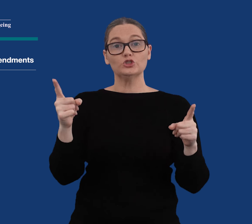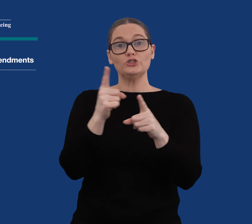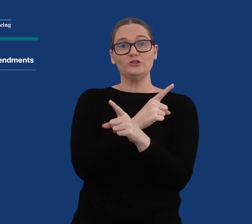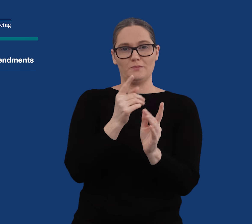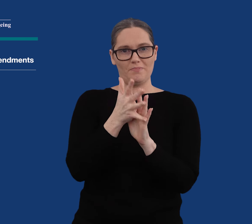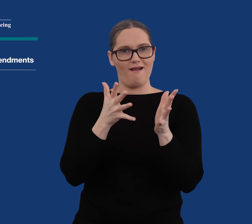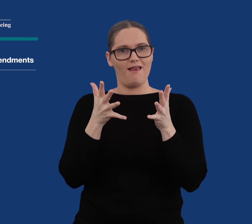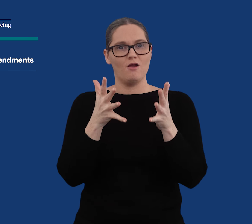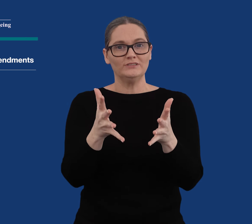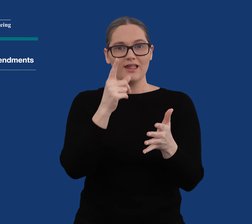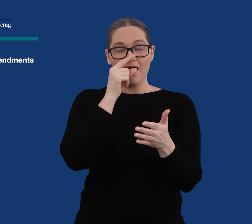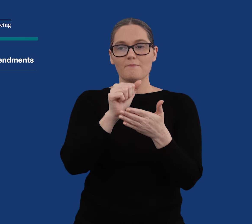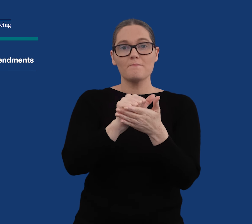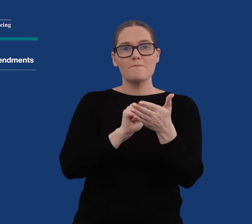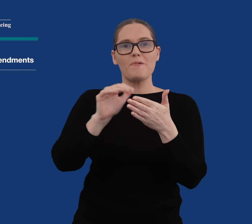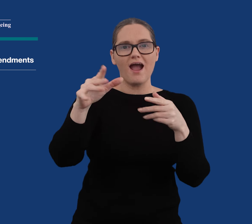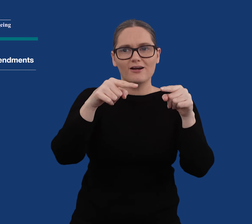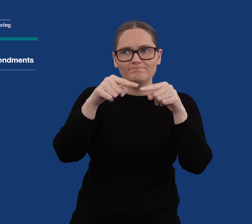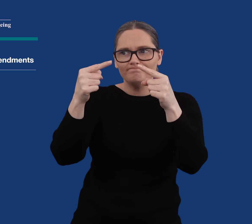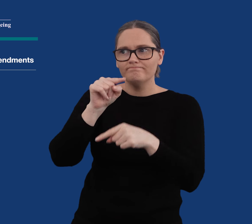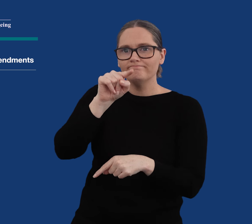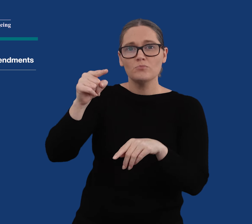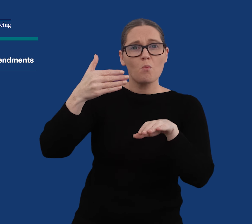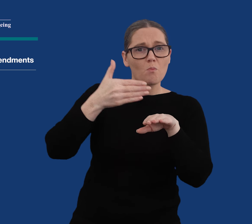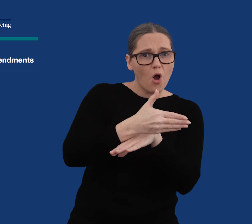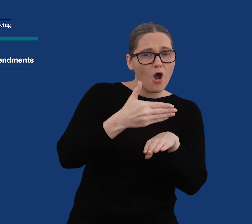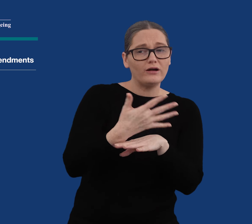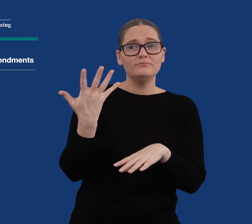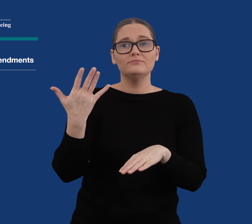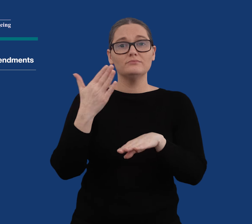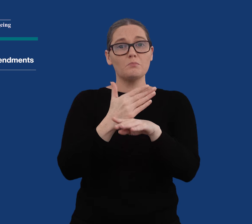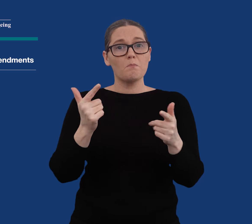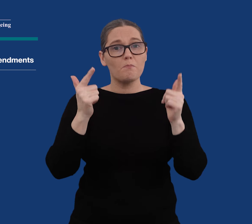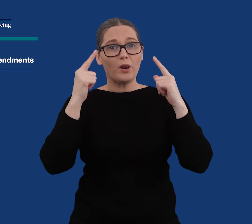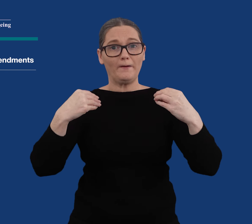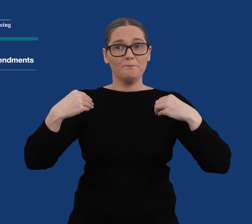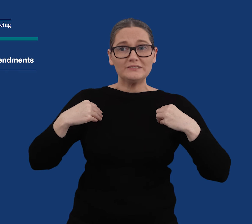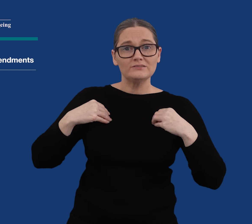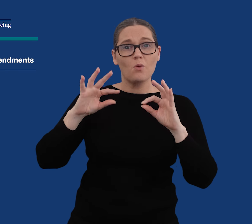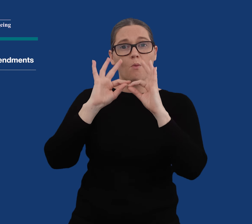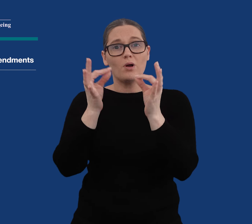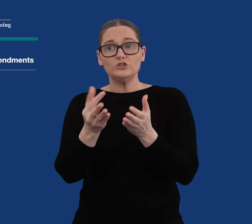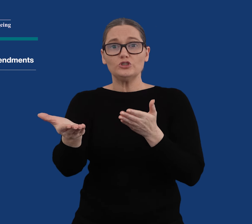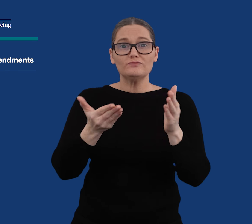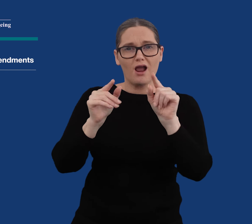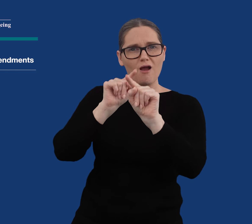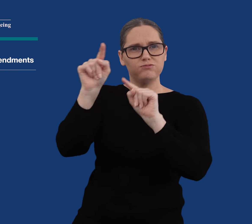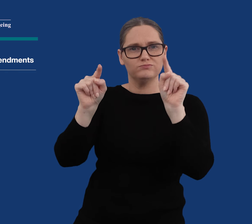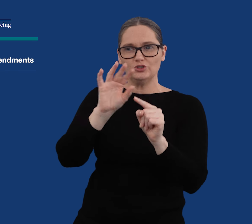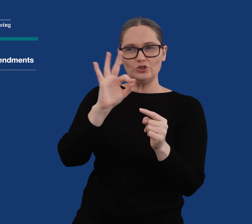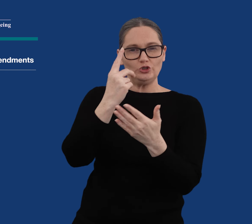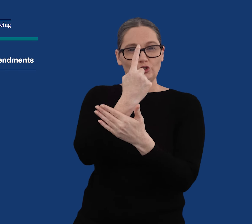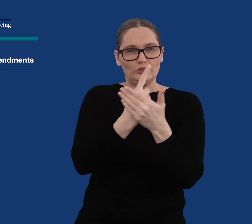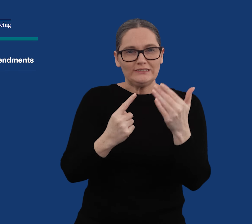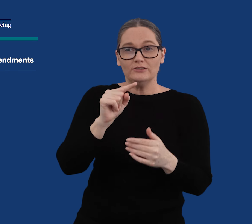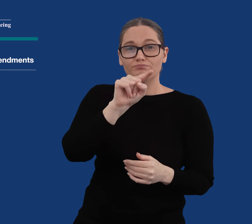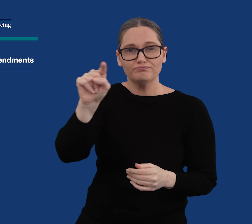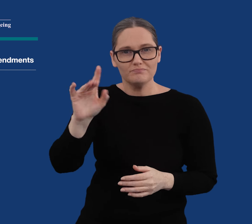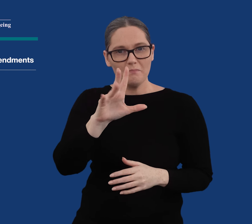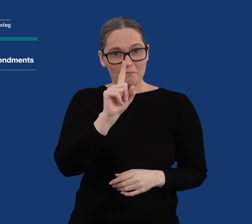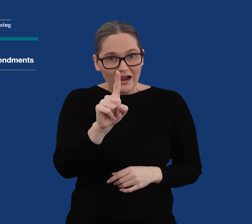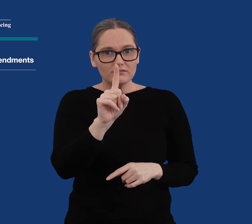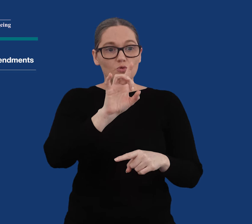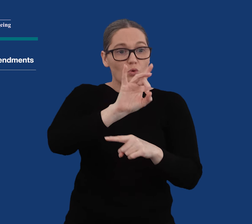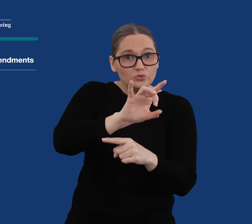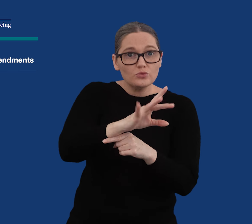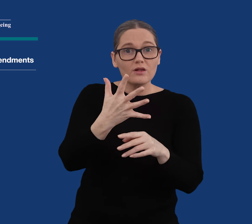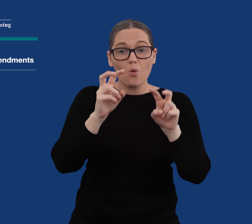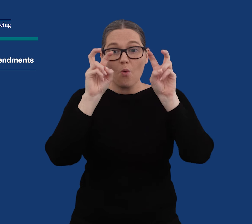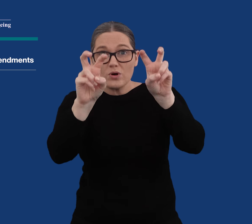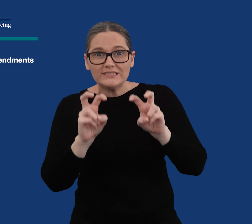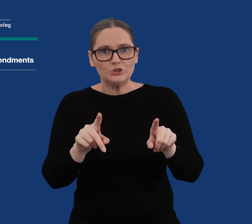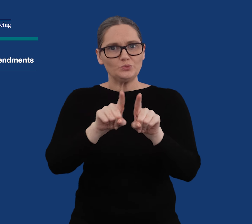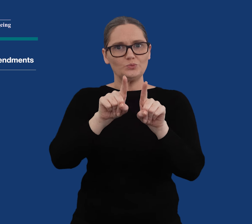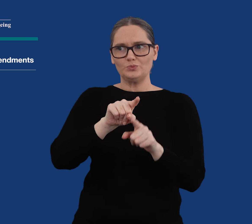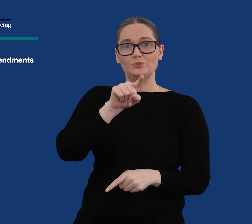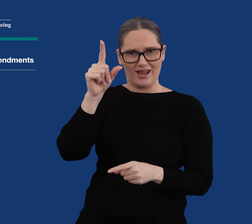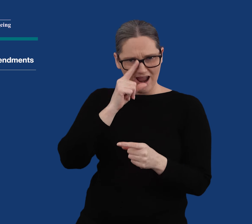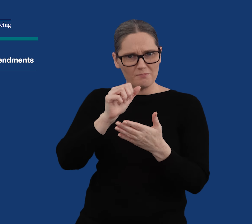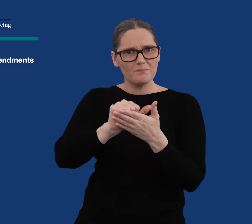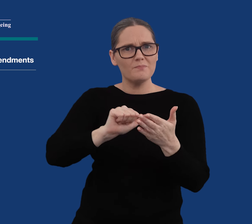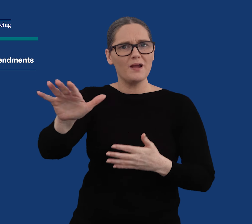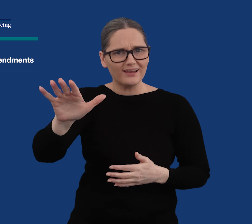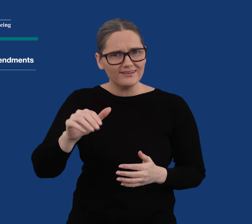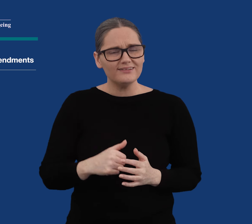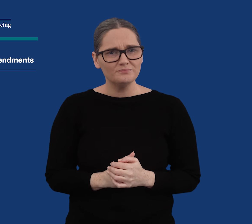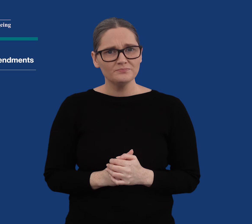This change allows for more types of workers and employers to be banned, including consultants and auditors.